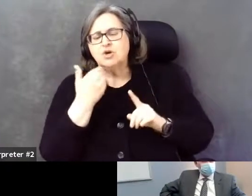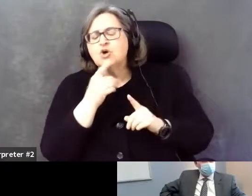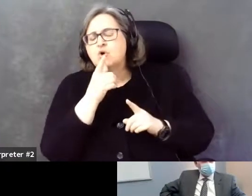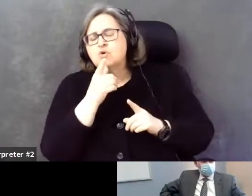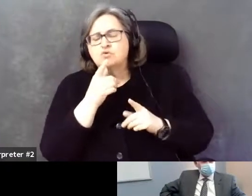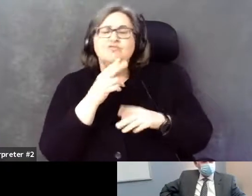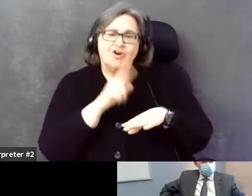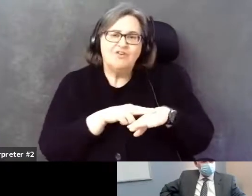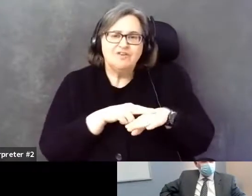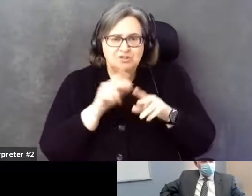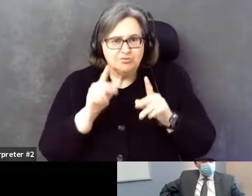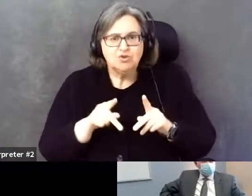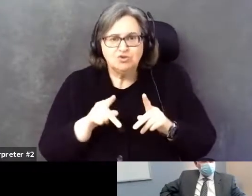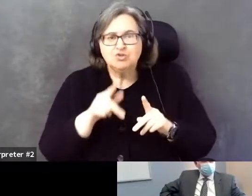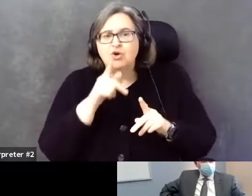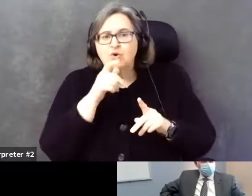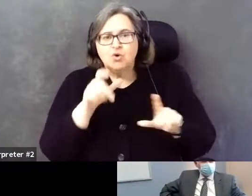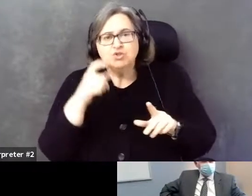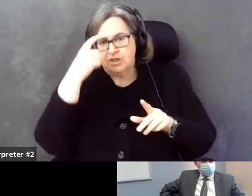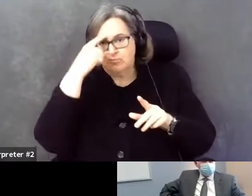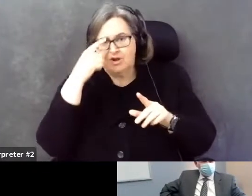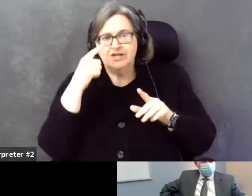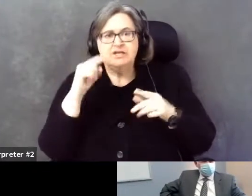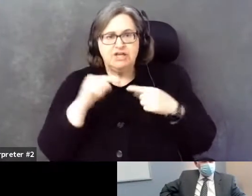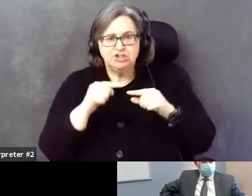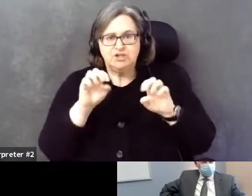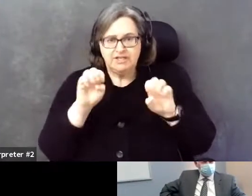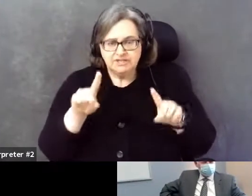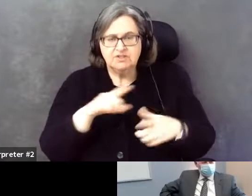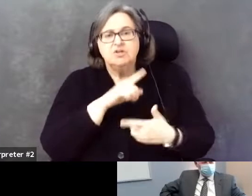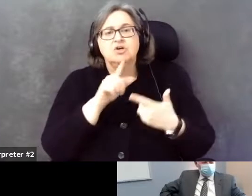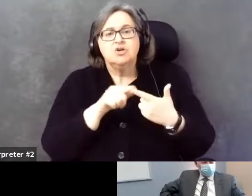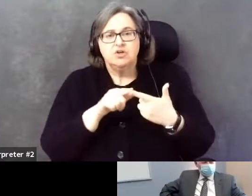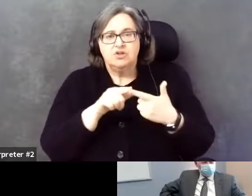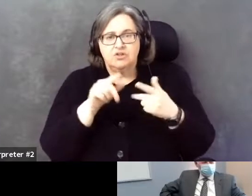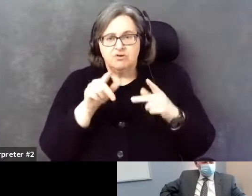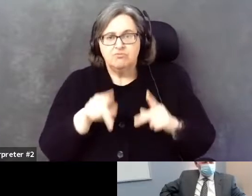Of course the person who did the brain injury education and the individual in the problem